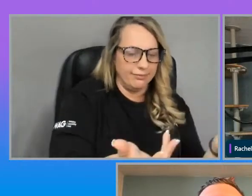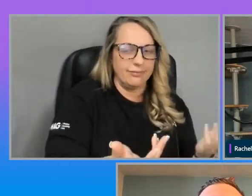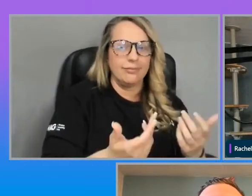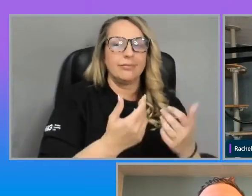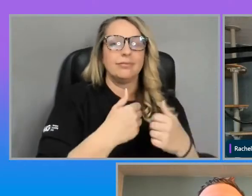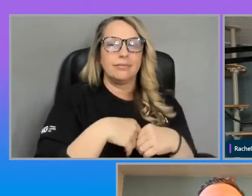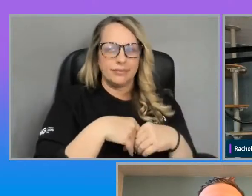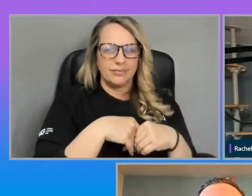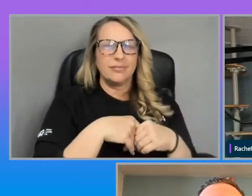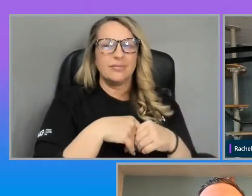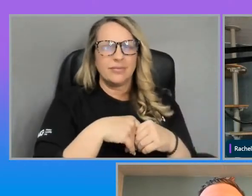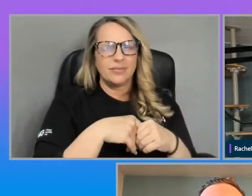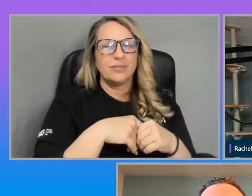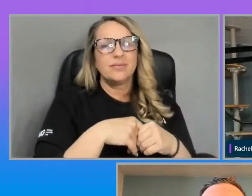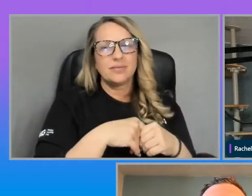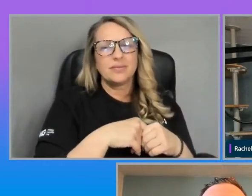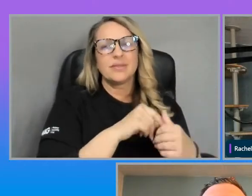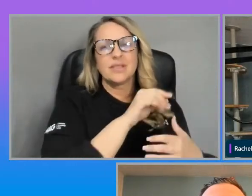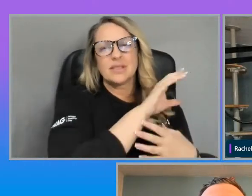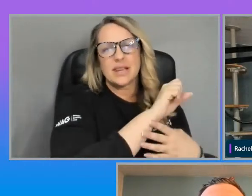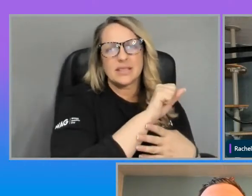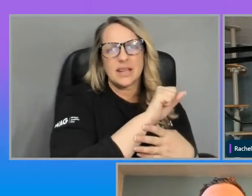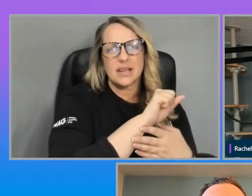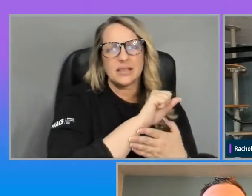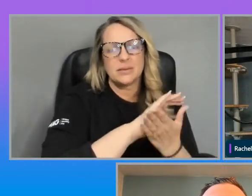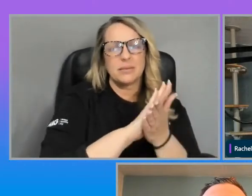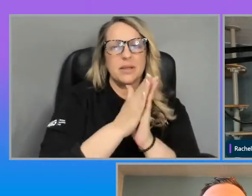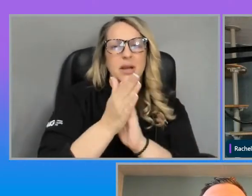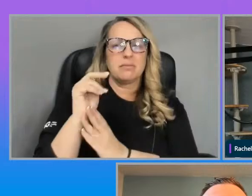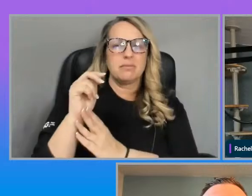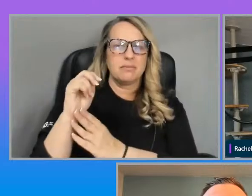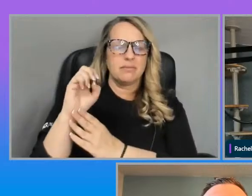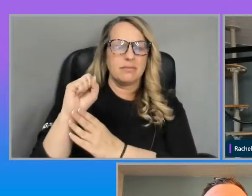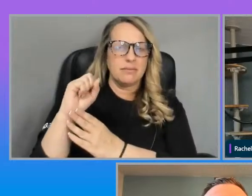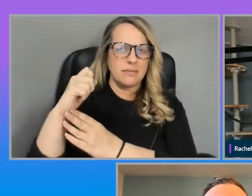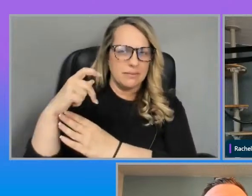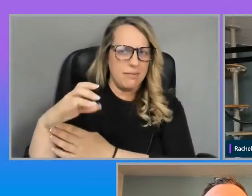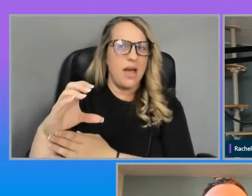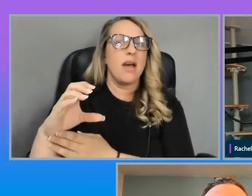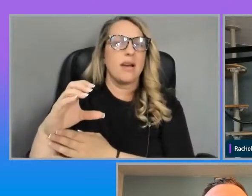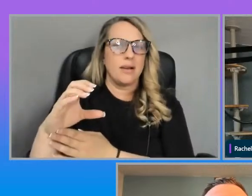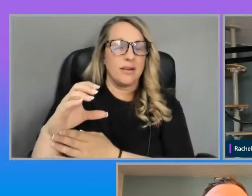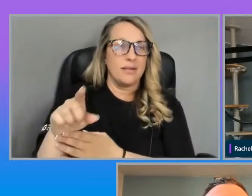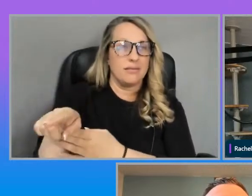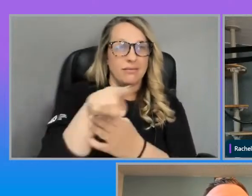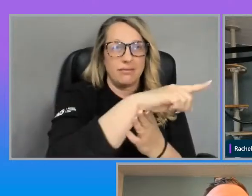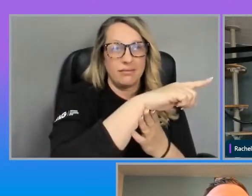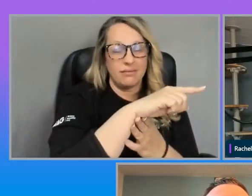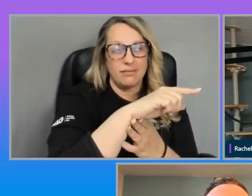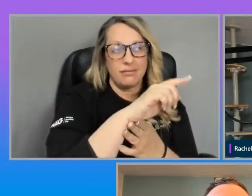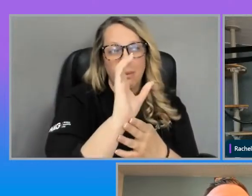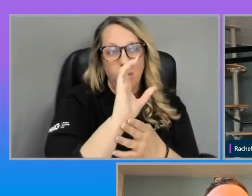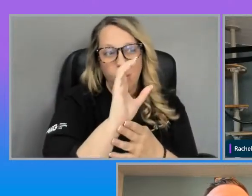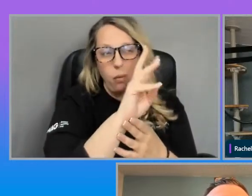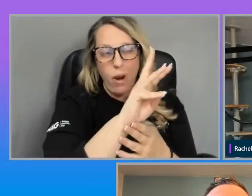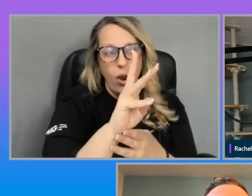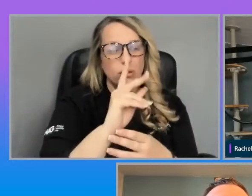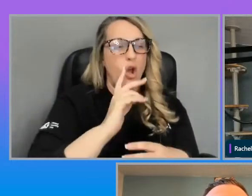things are resolved upon in CSS and it makes it into a spec, other browsers are happy with